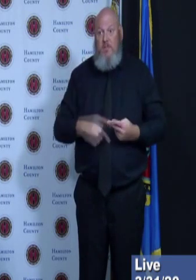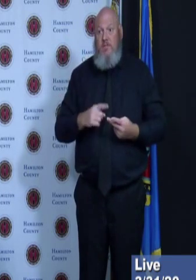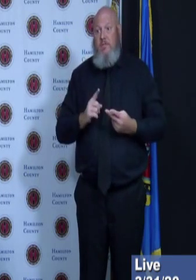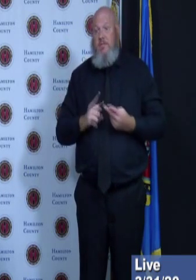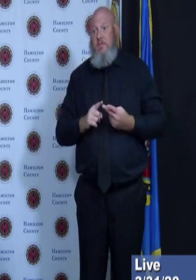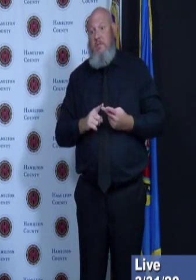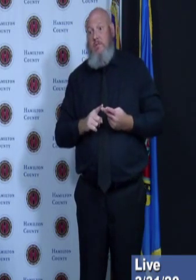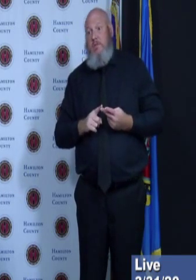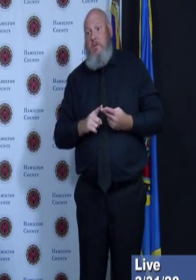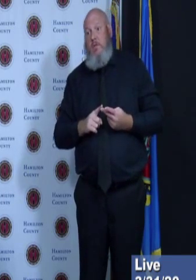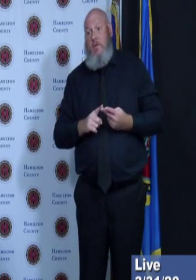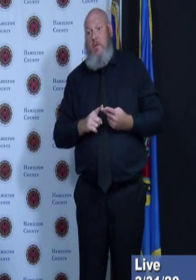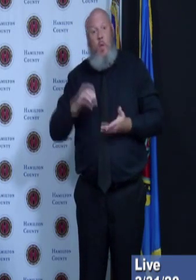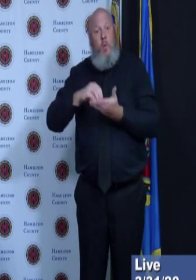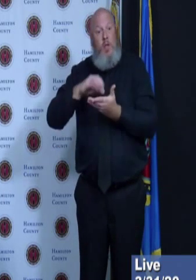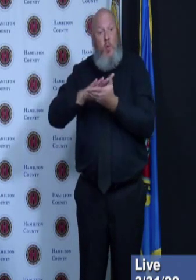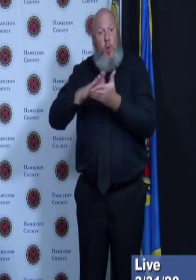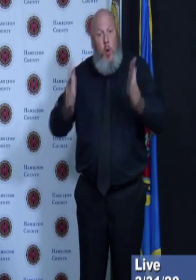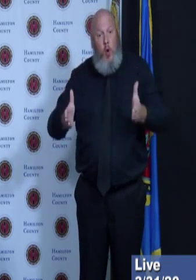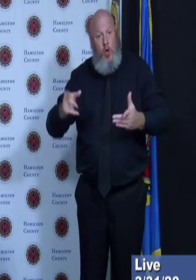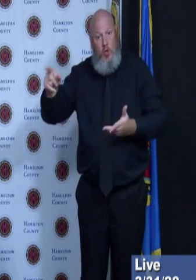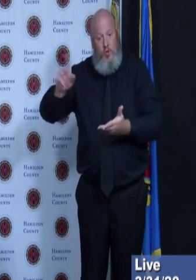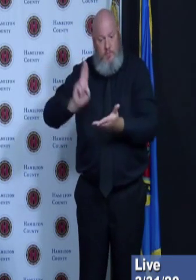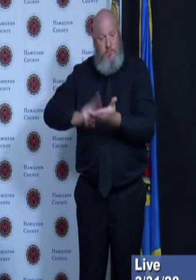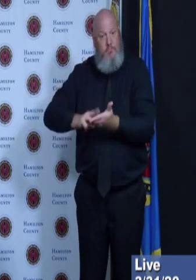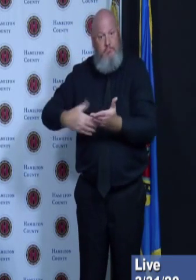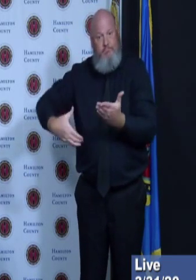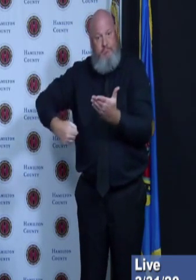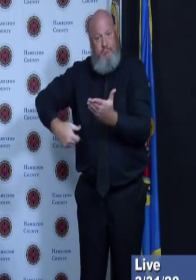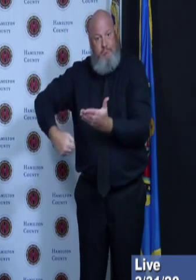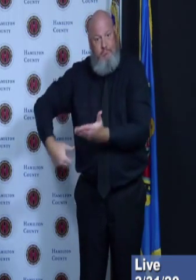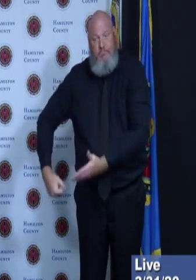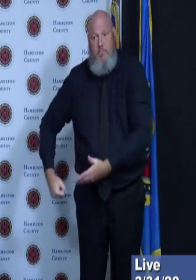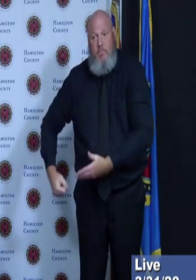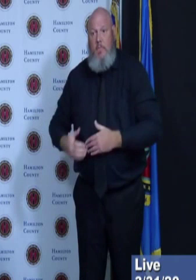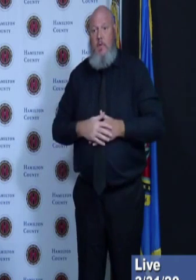think that's what you're gonna hear from the administrator tomorrow we are all